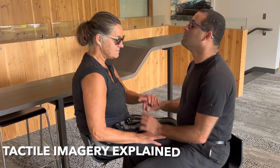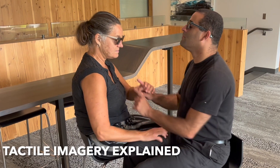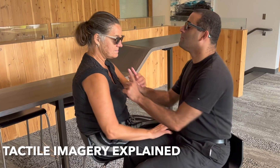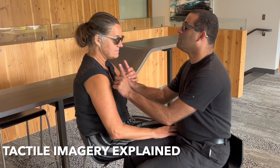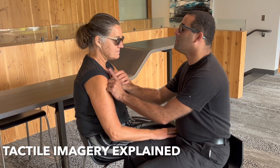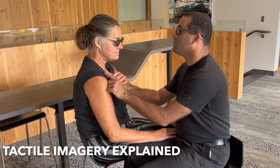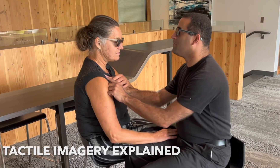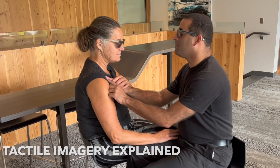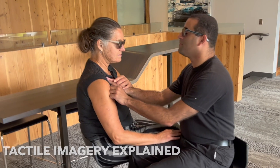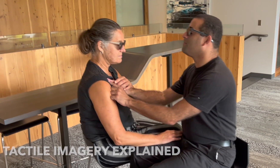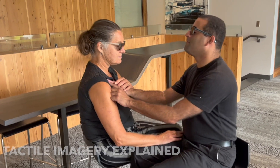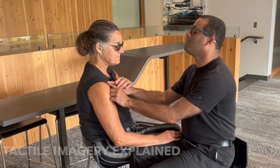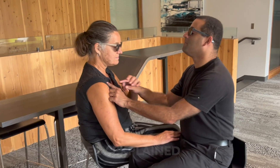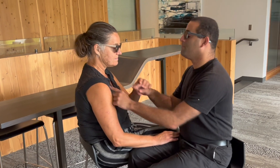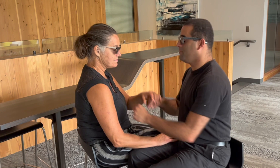Tactile imagery explained.